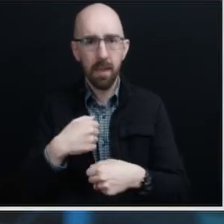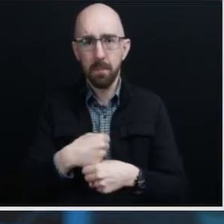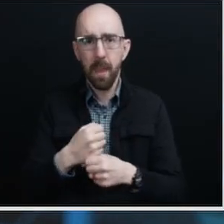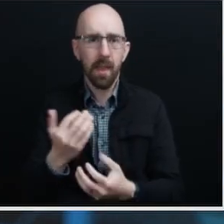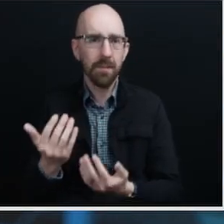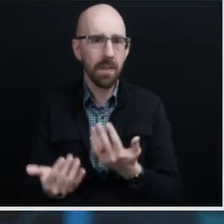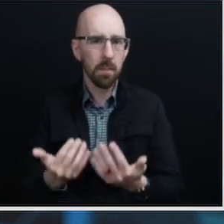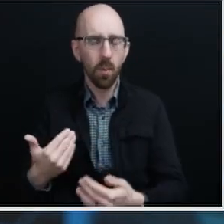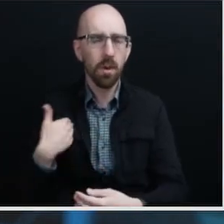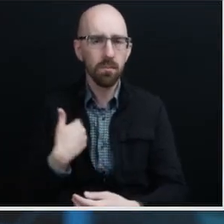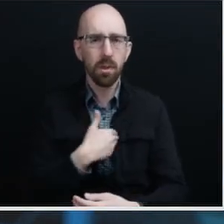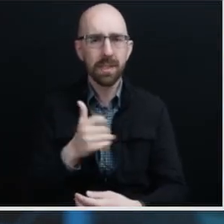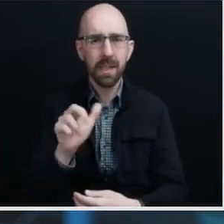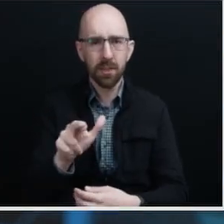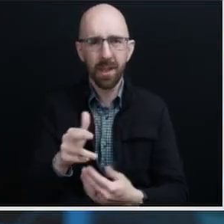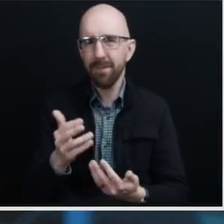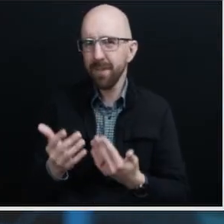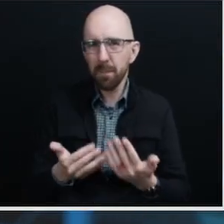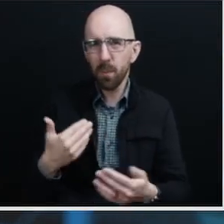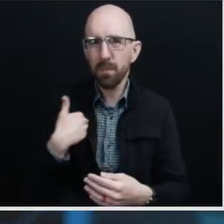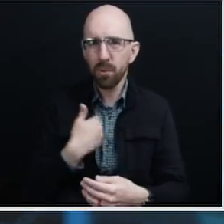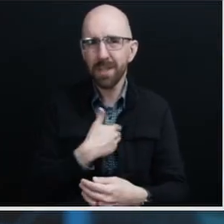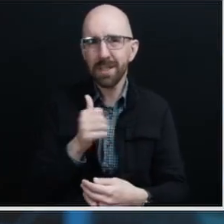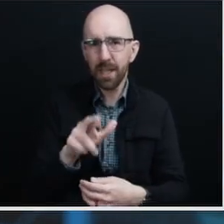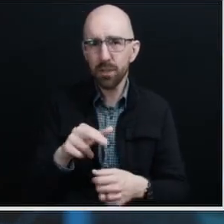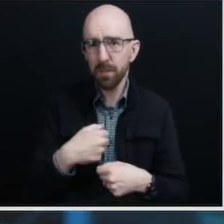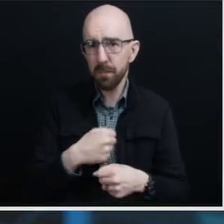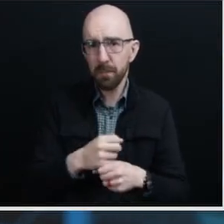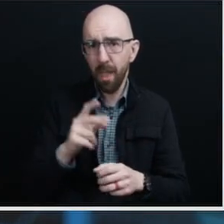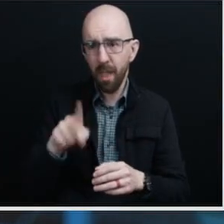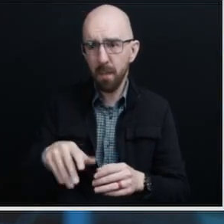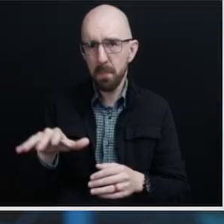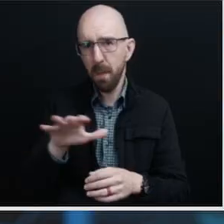which inflammatory breast cancers actually make up only about one to five percent of all breast